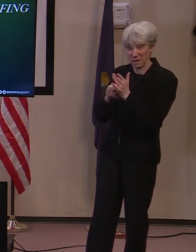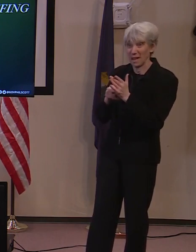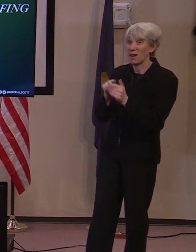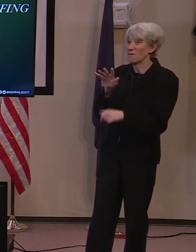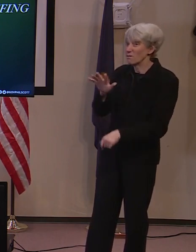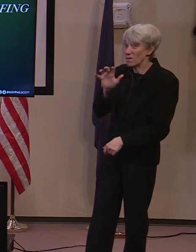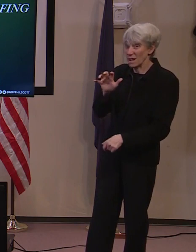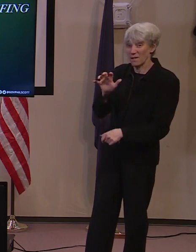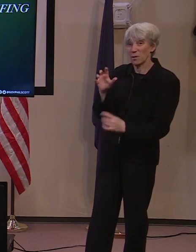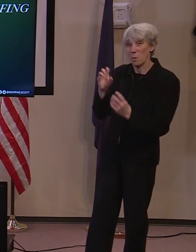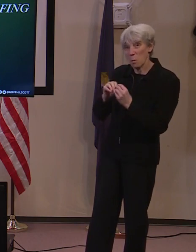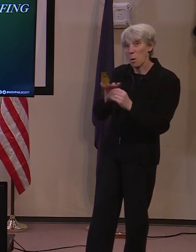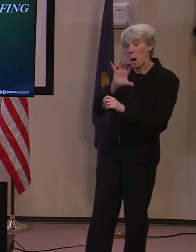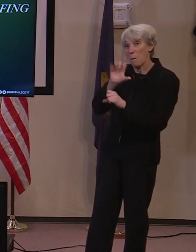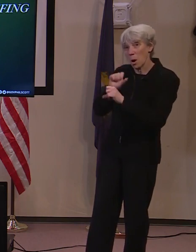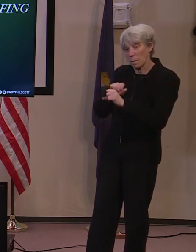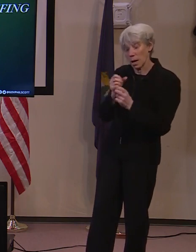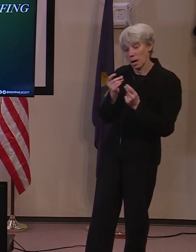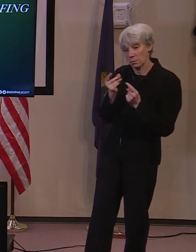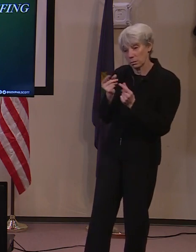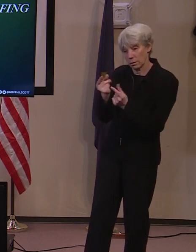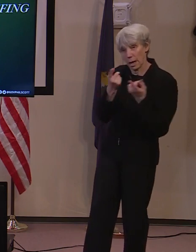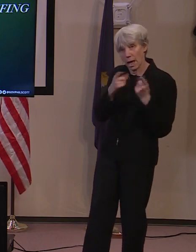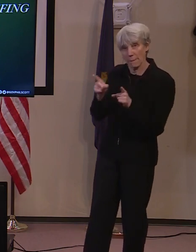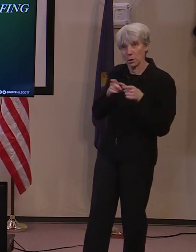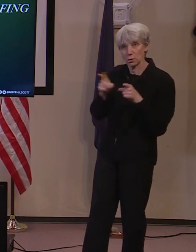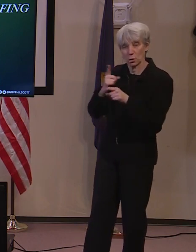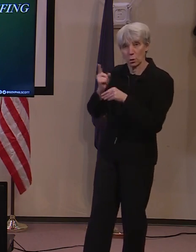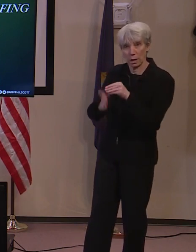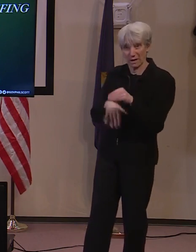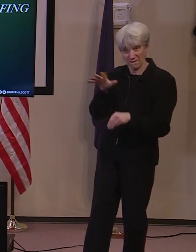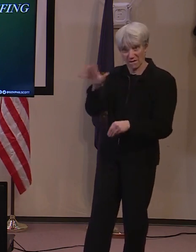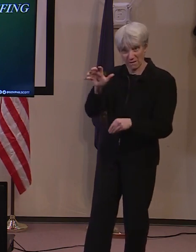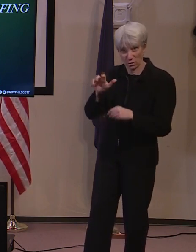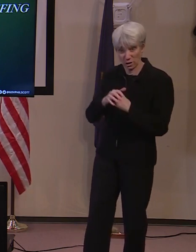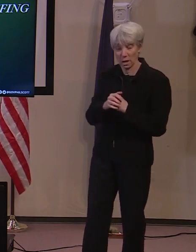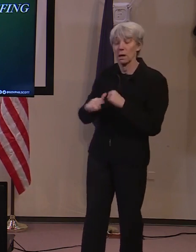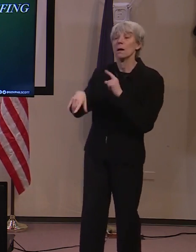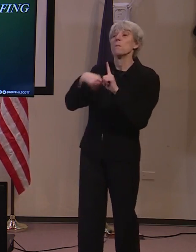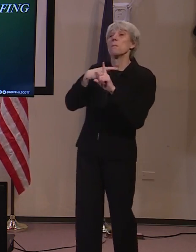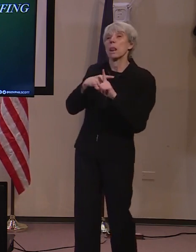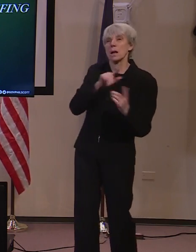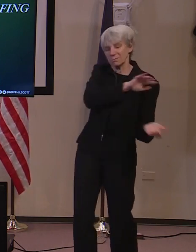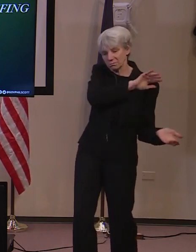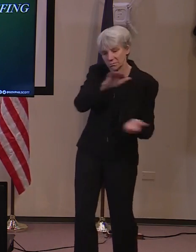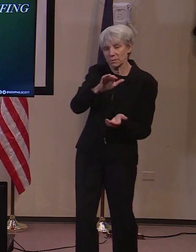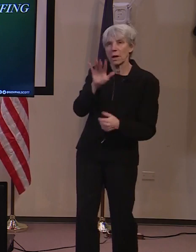people to get tested over the weekend. We also distributed around 400 rapid at